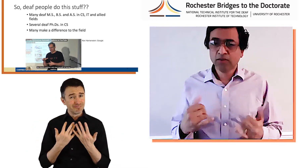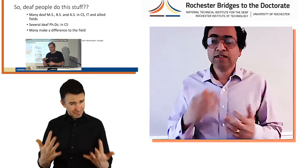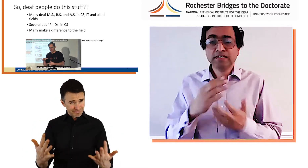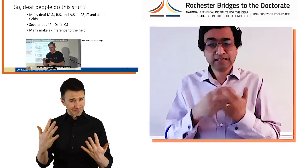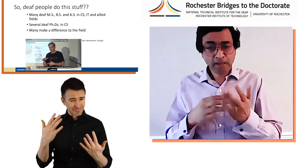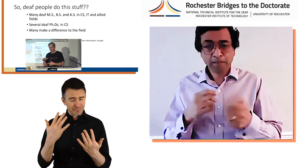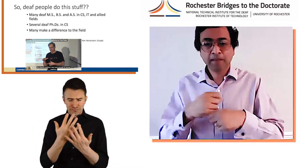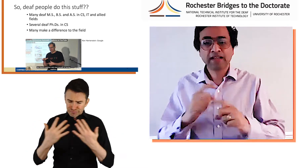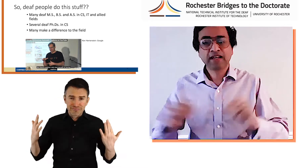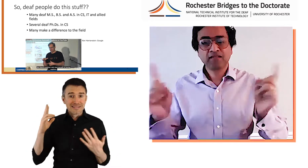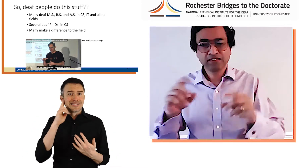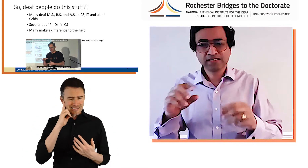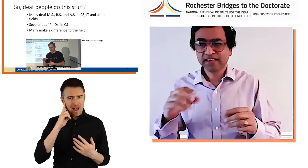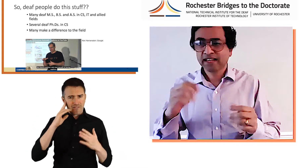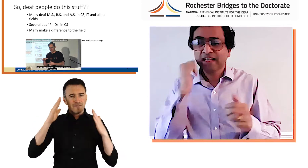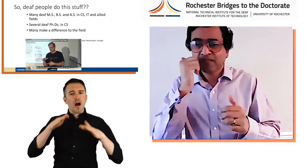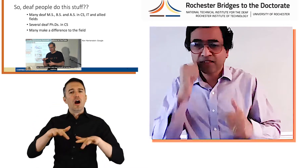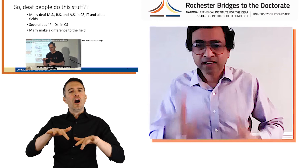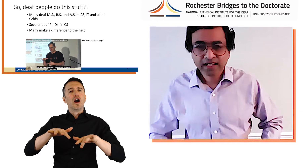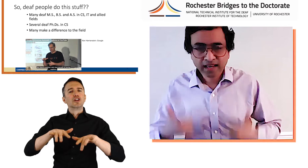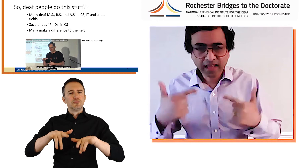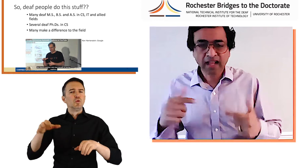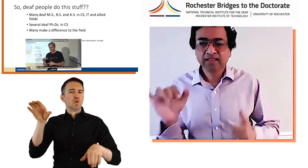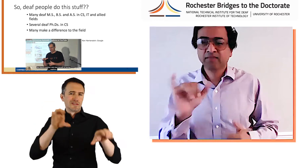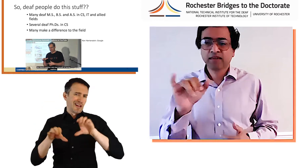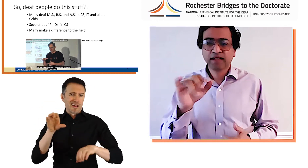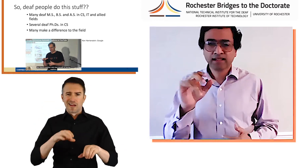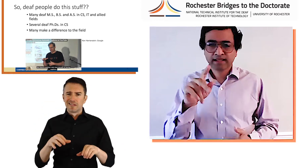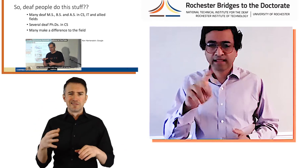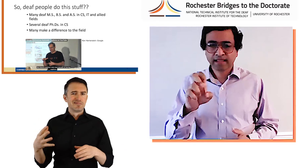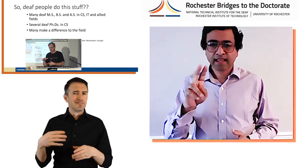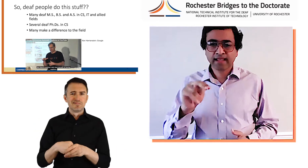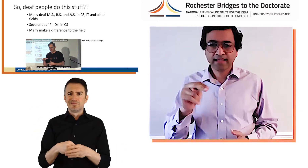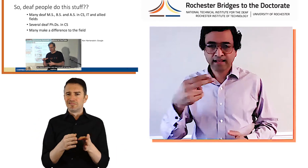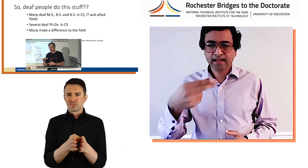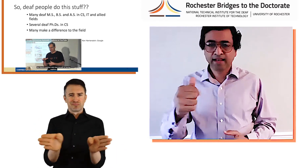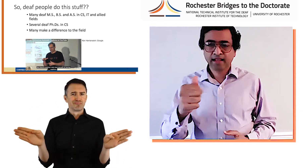So, now we have so many deaf people in computer science now...